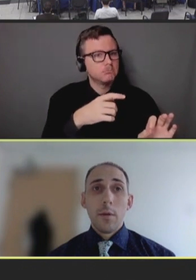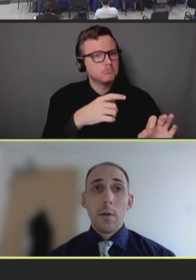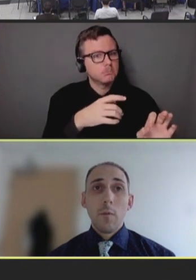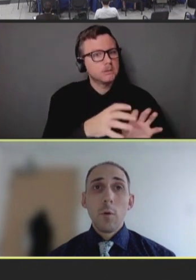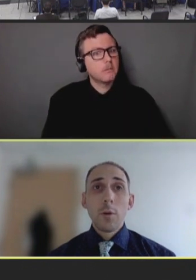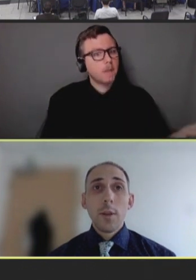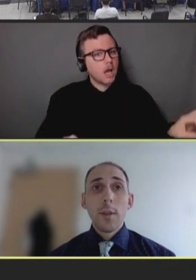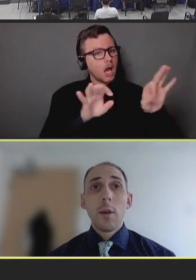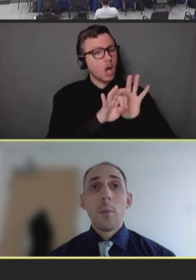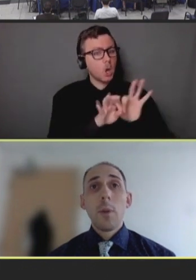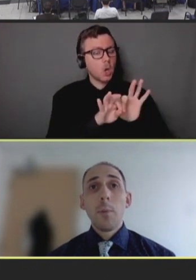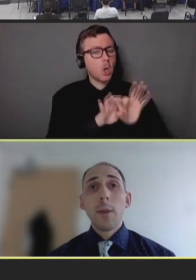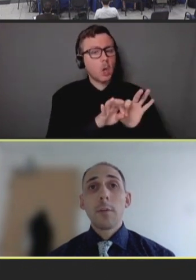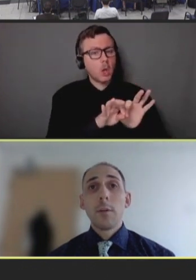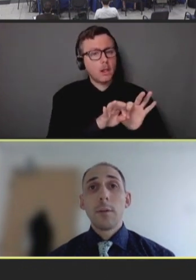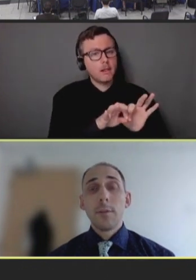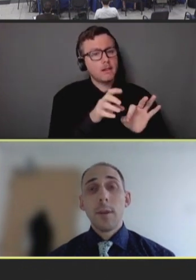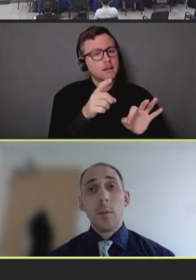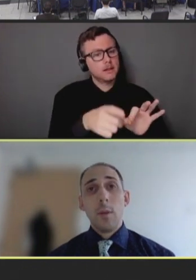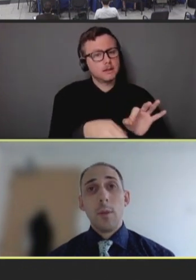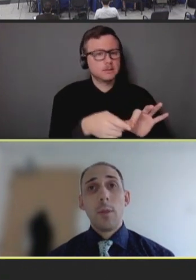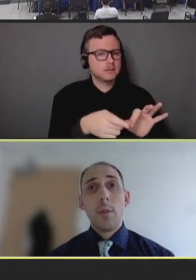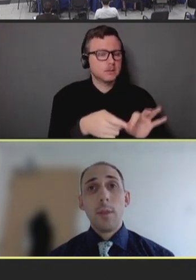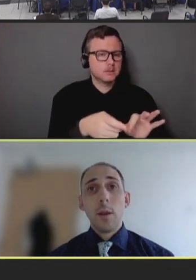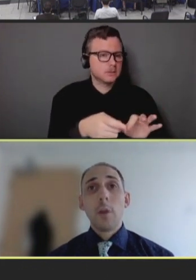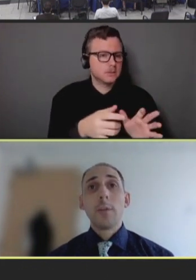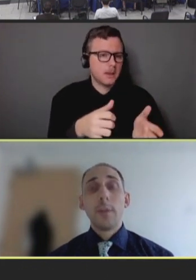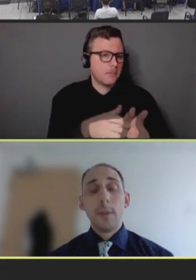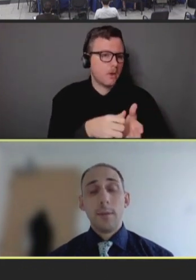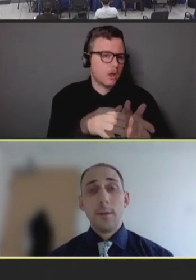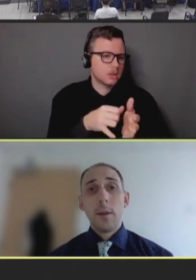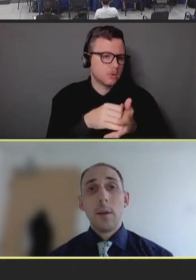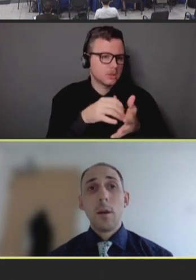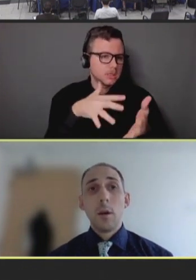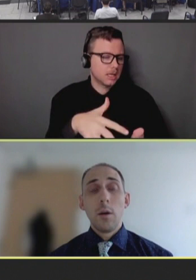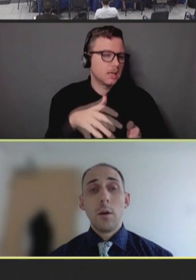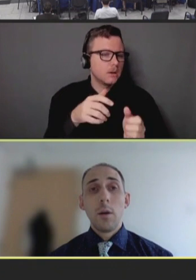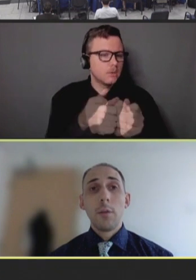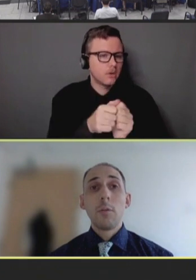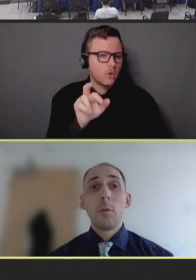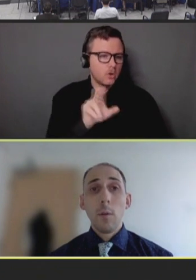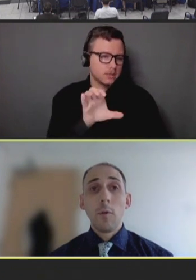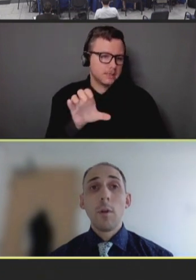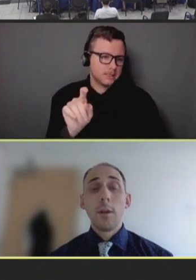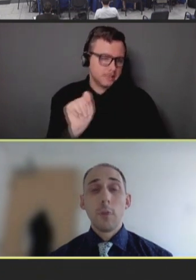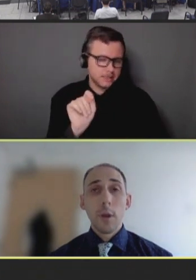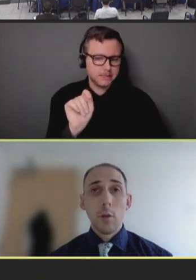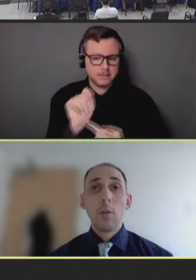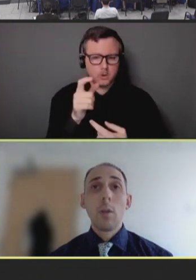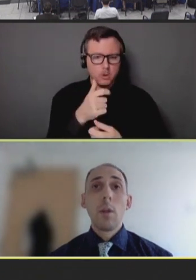Unfortunately, they're impractical to study with the RCTs that are so helpful and critical